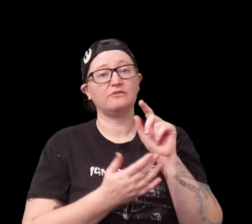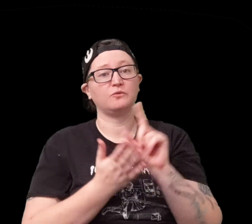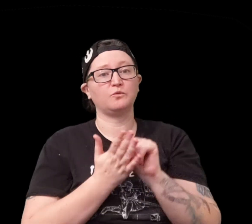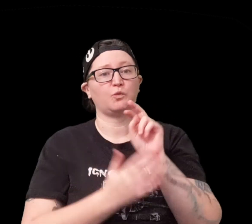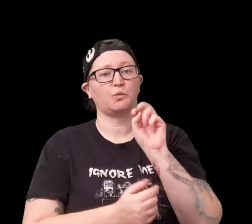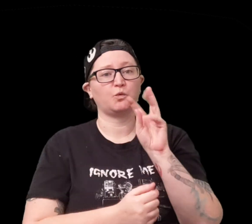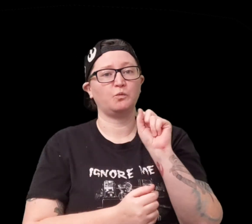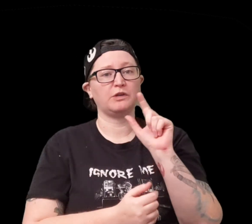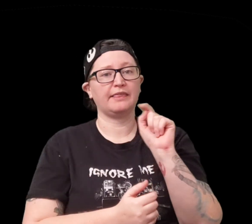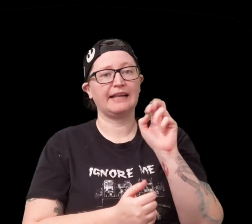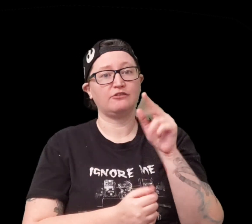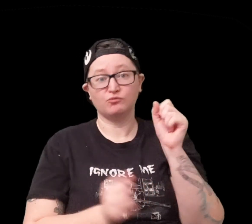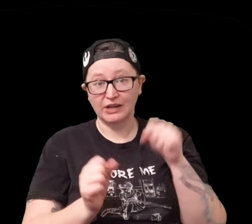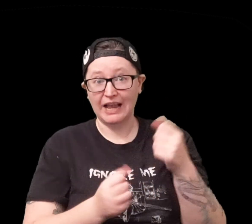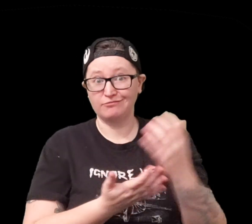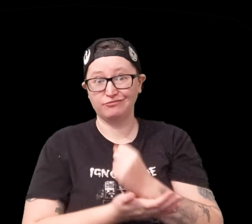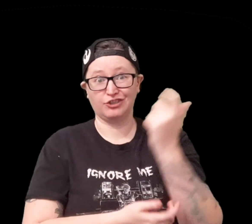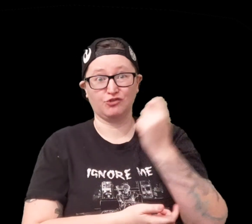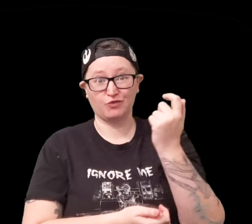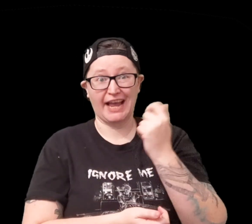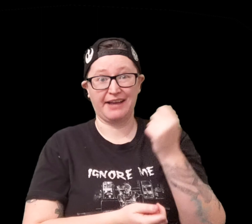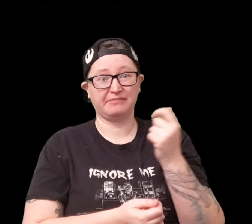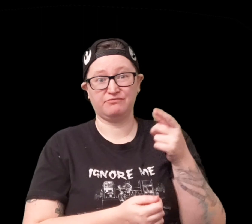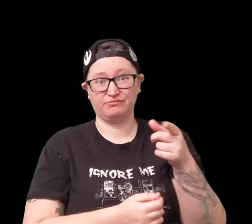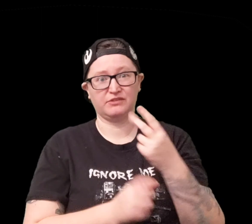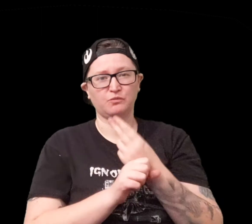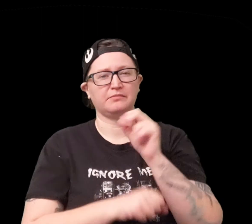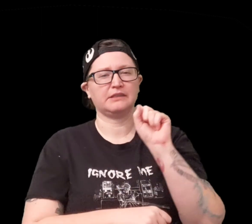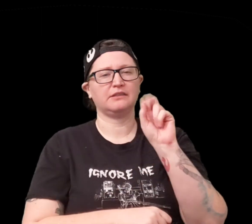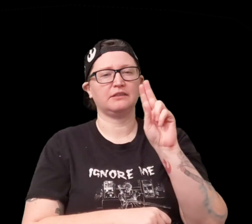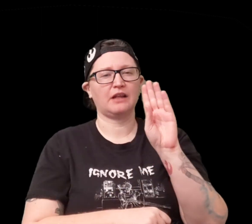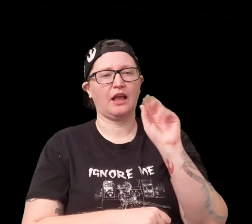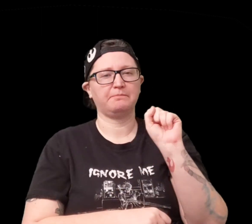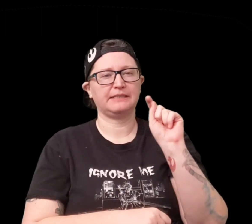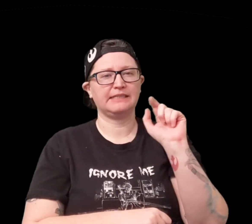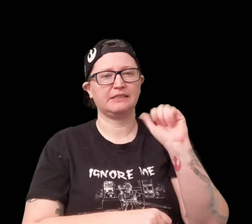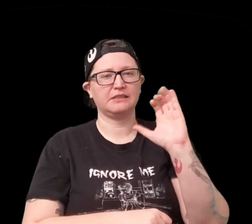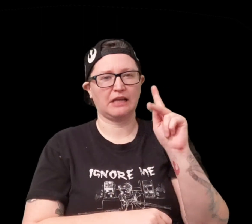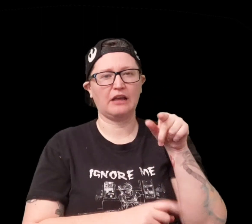also I have a newsletter if you want to subscribe to that you can do so it's through